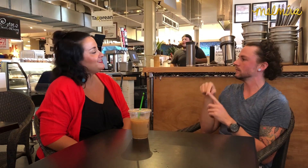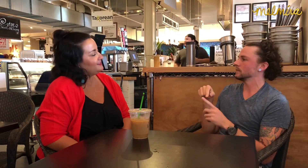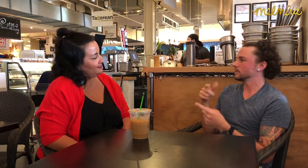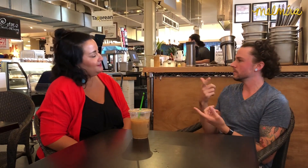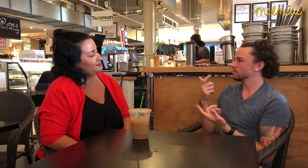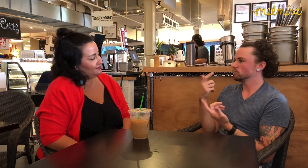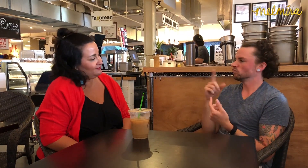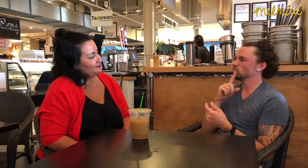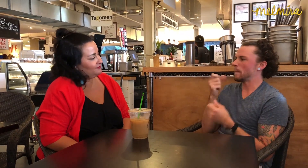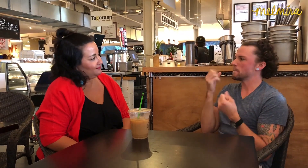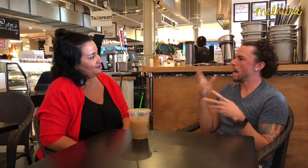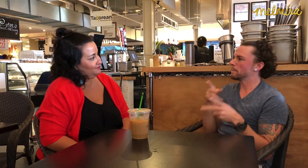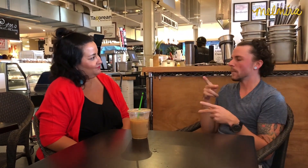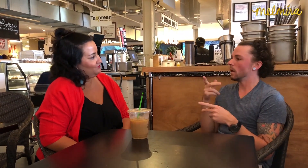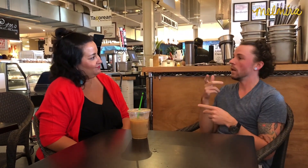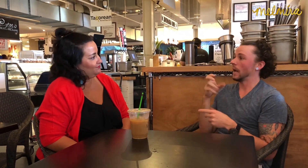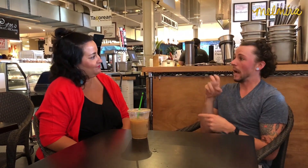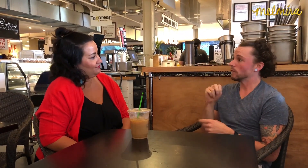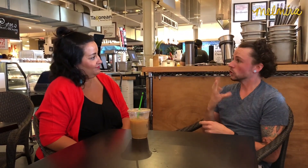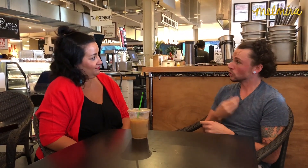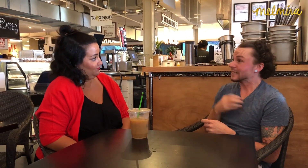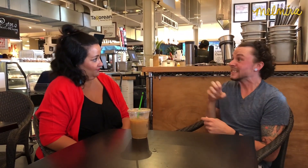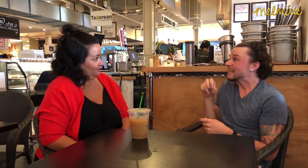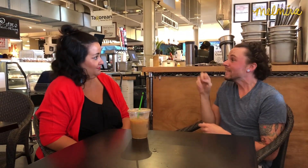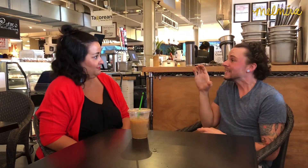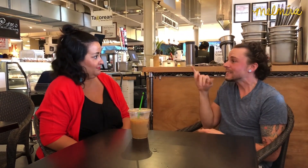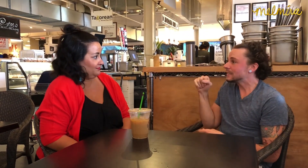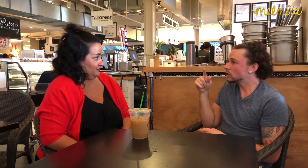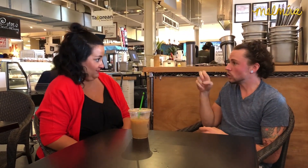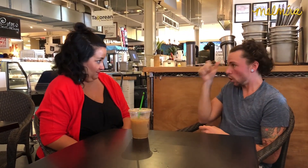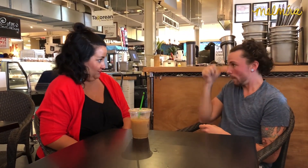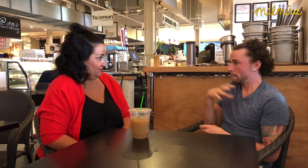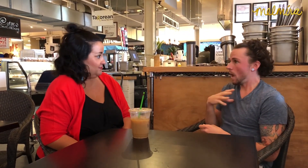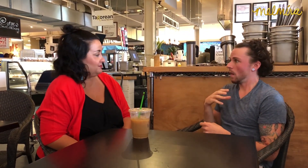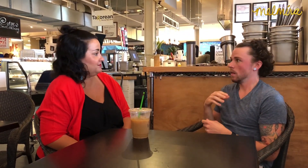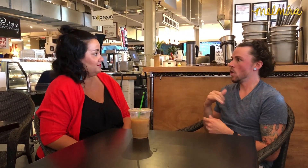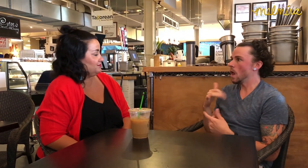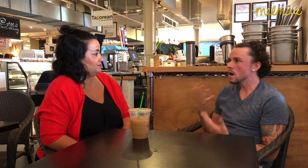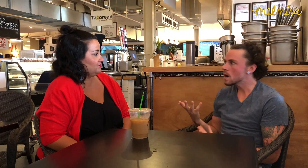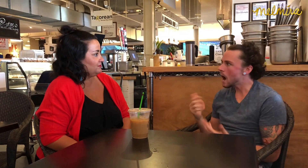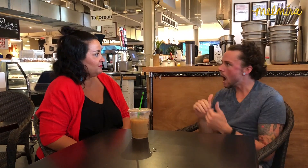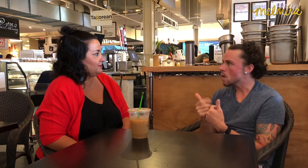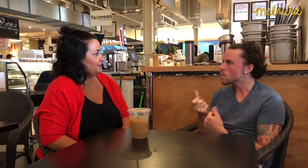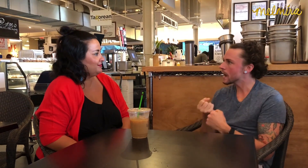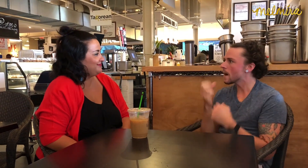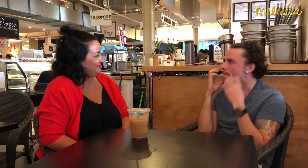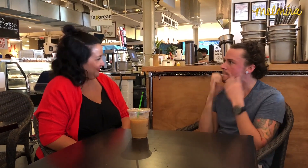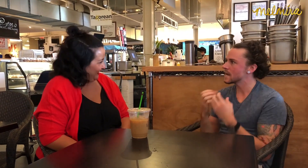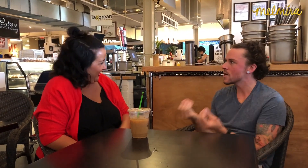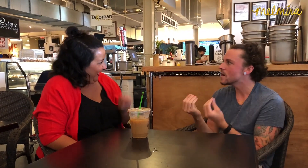Many people, even transgenders and cisgender males, ask me how I came to grow this beard.